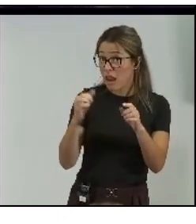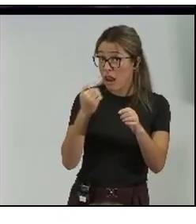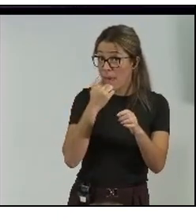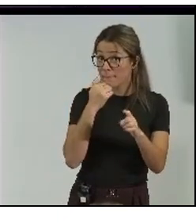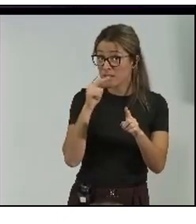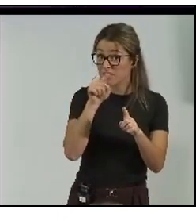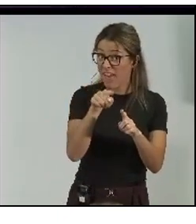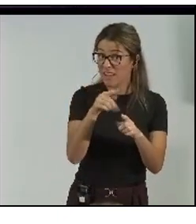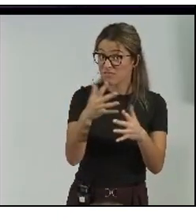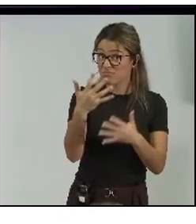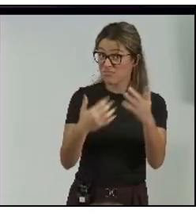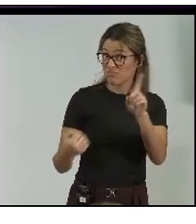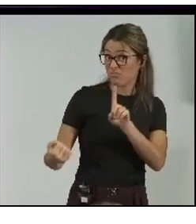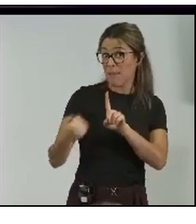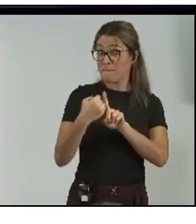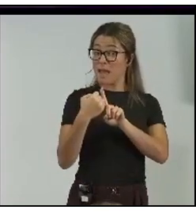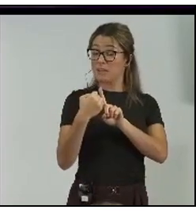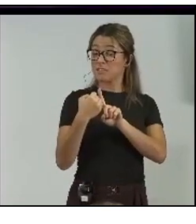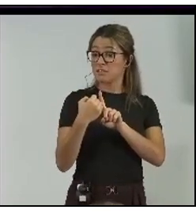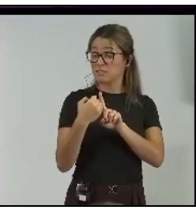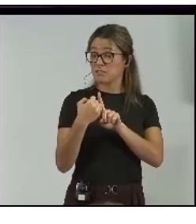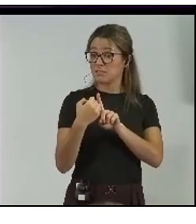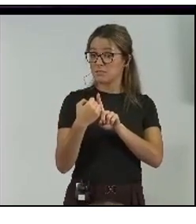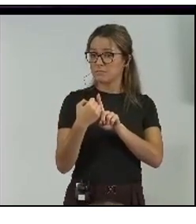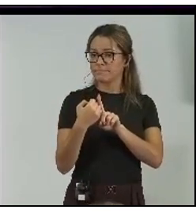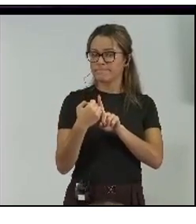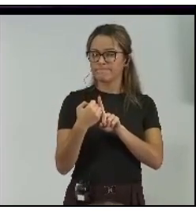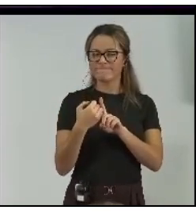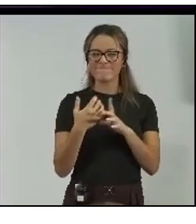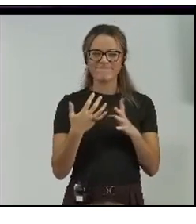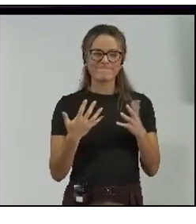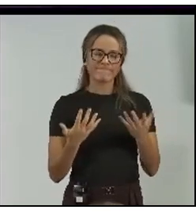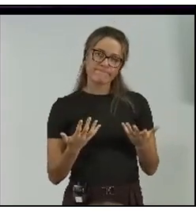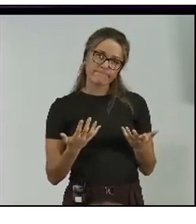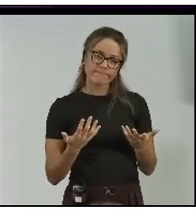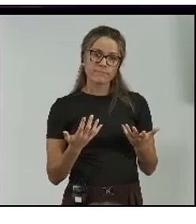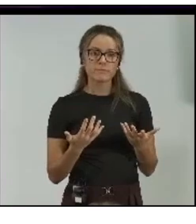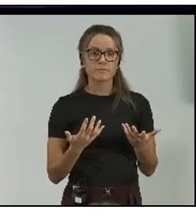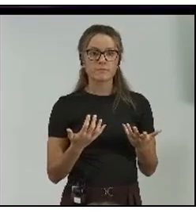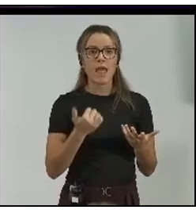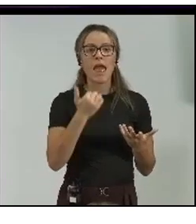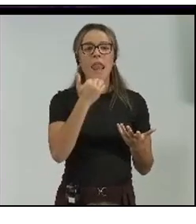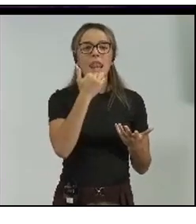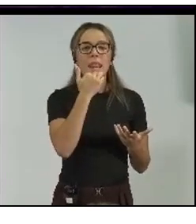No, numbers always make the conversation easier.